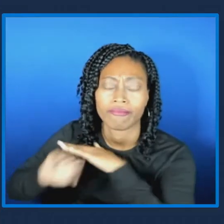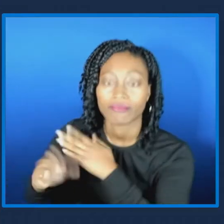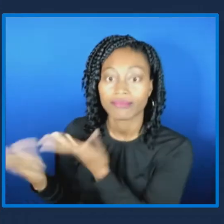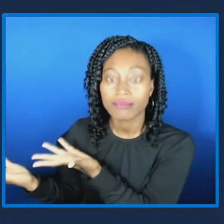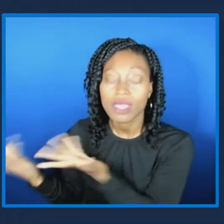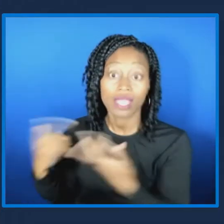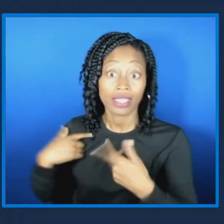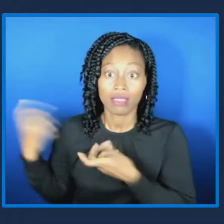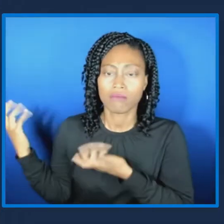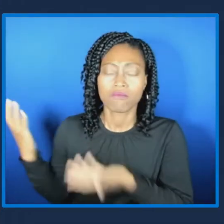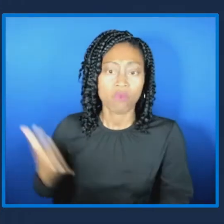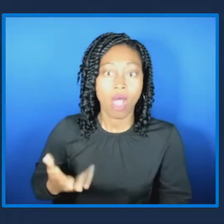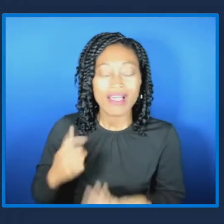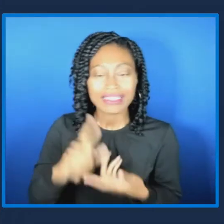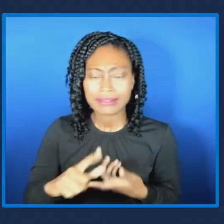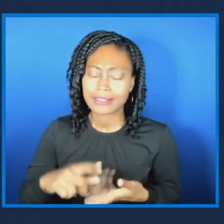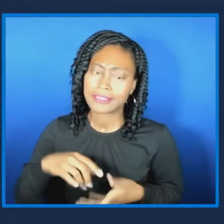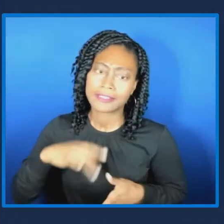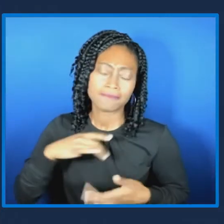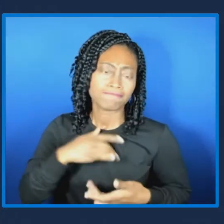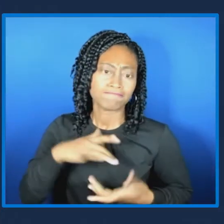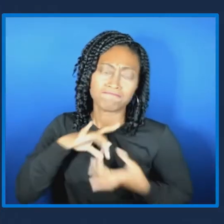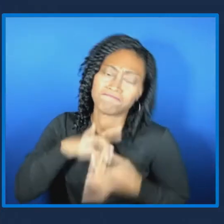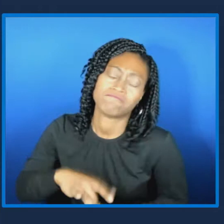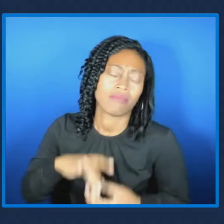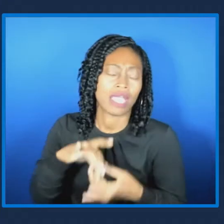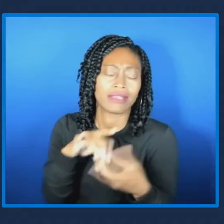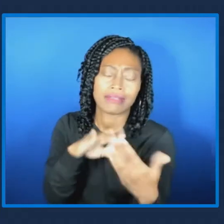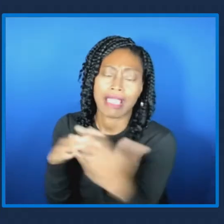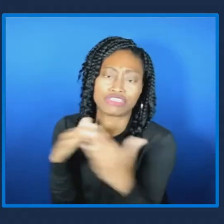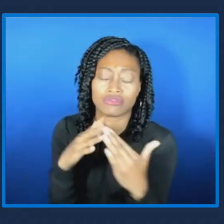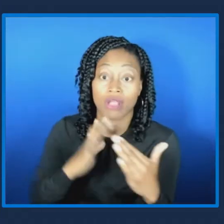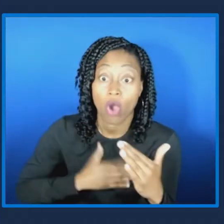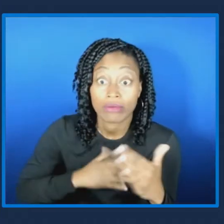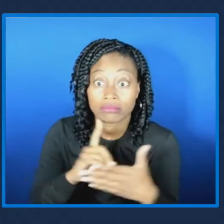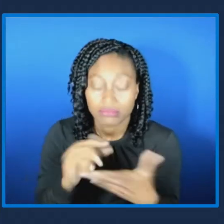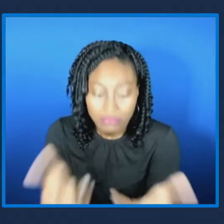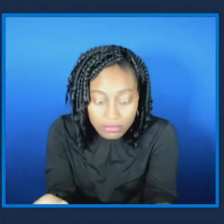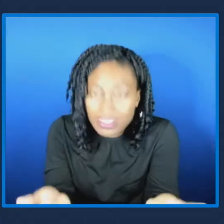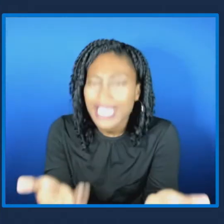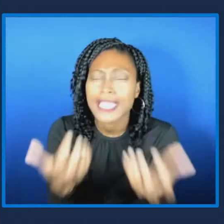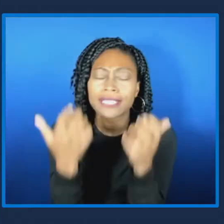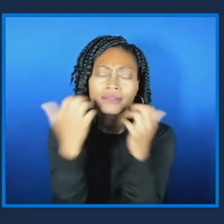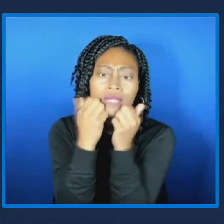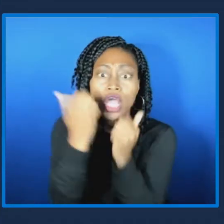in the disability community. He knows our people and a passion for accessible technology.